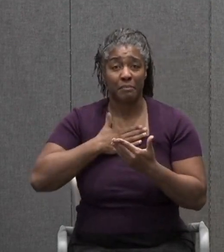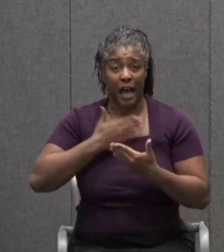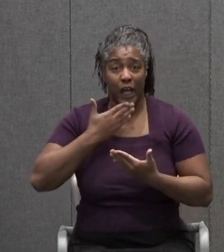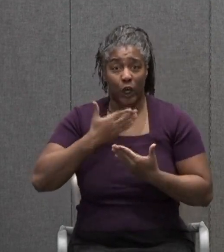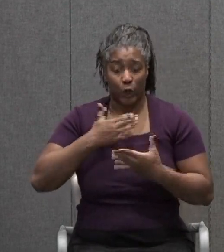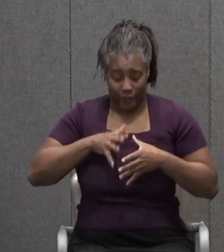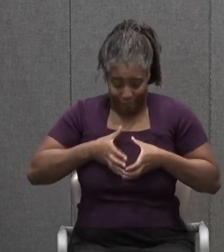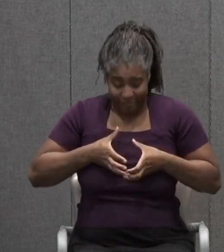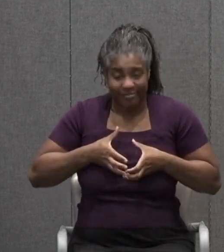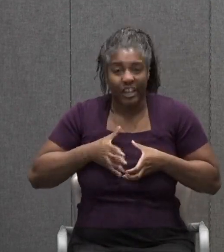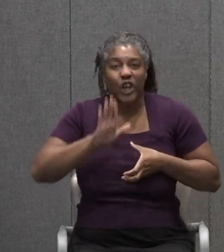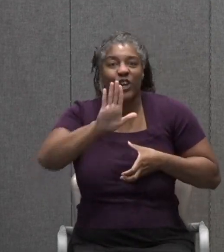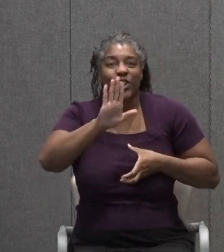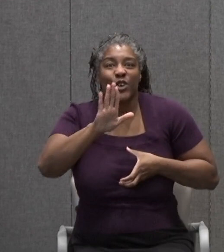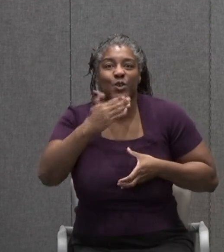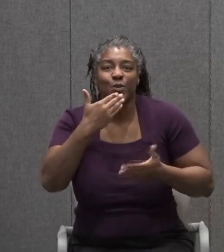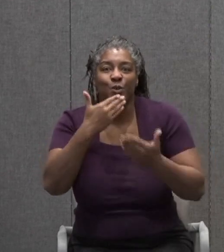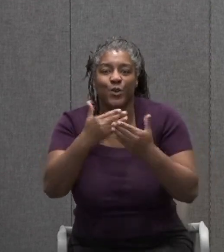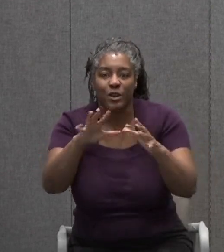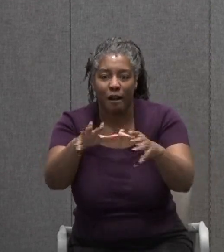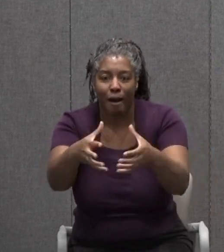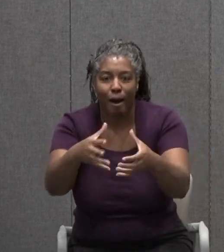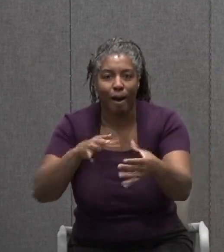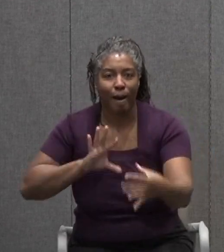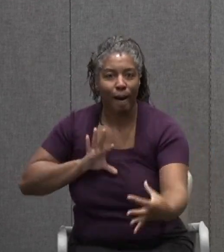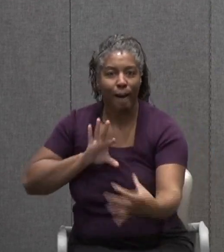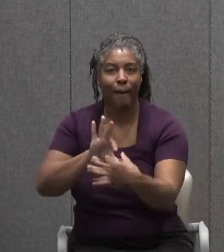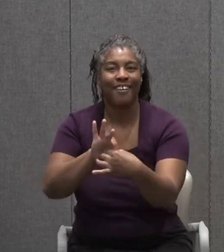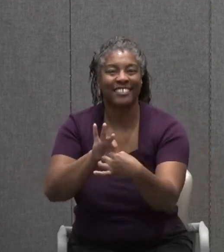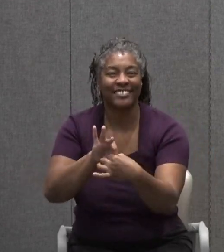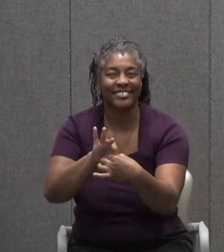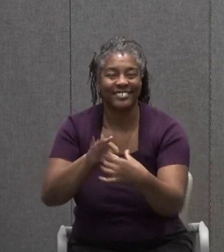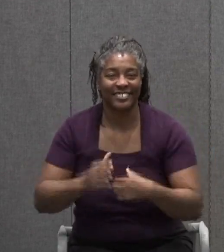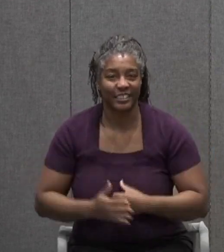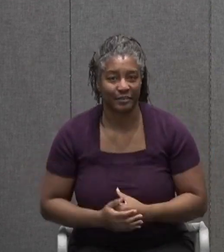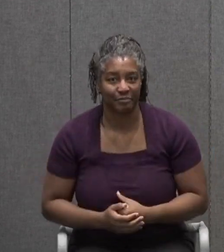Remember, we learned what the brain looks like,